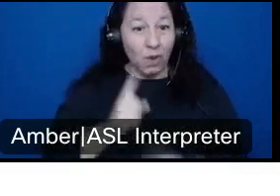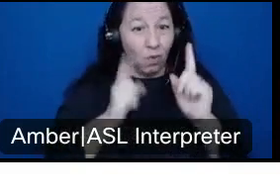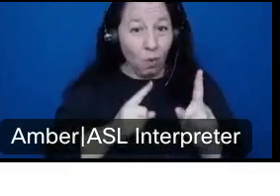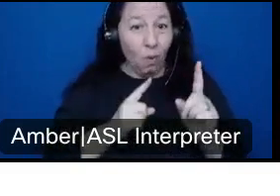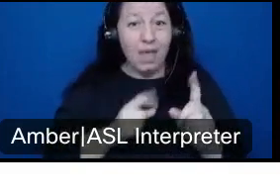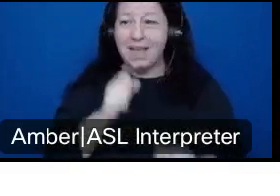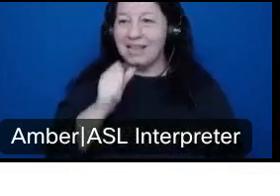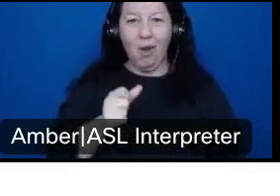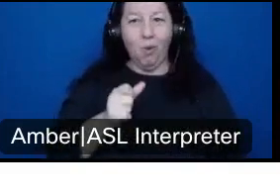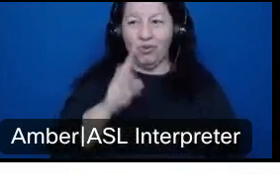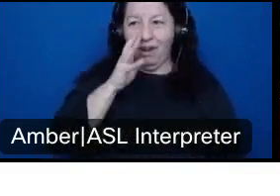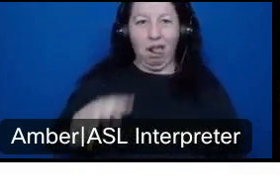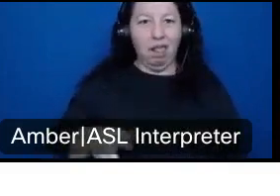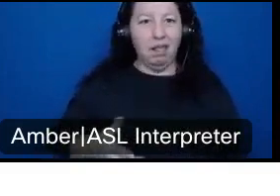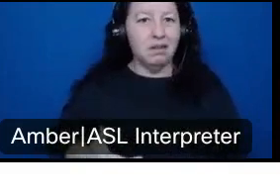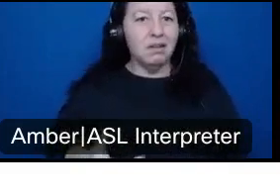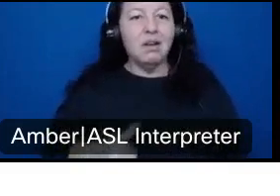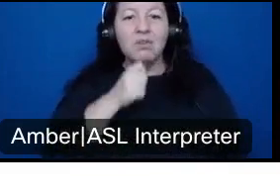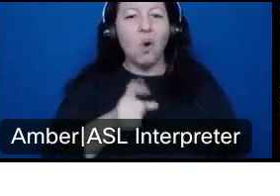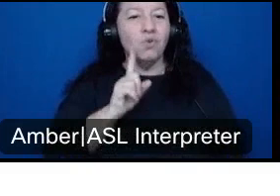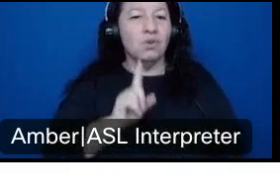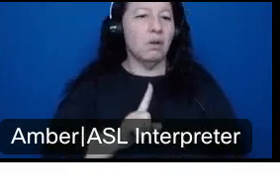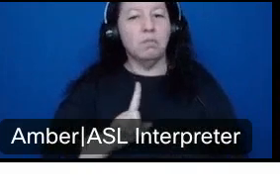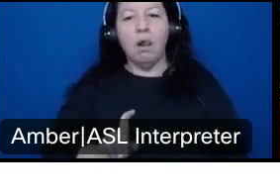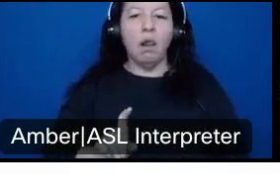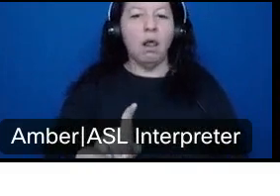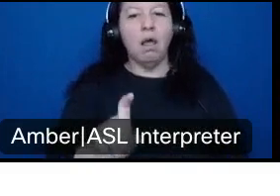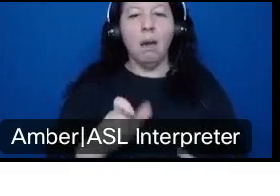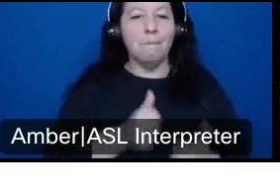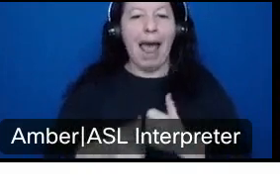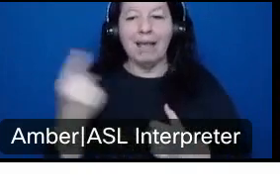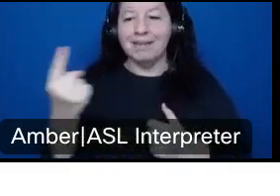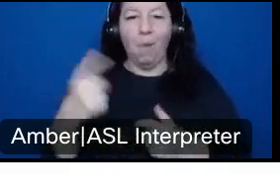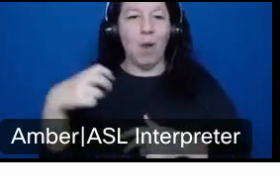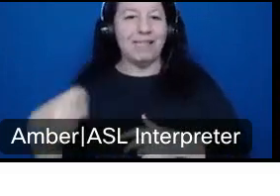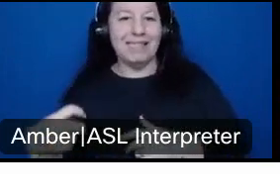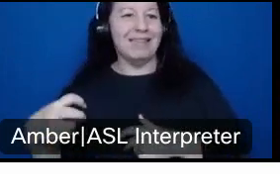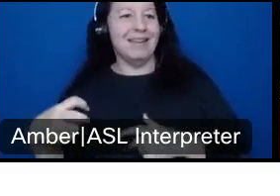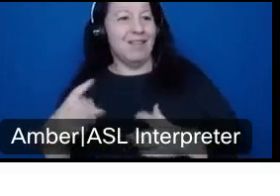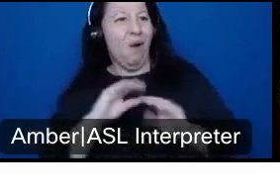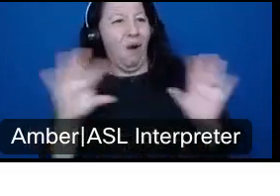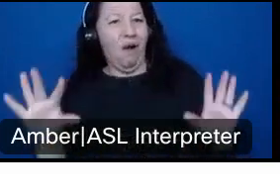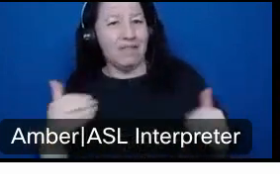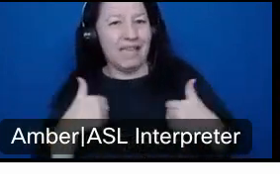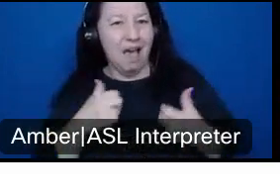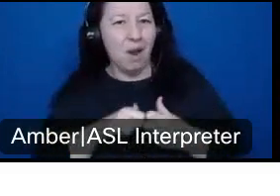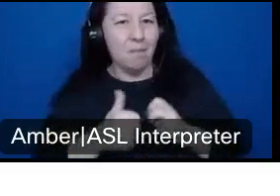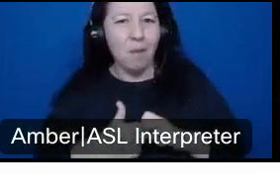I mean, how what does it say about, you know, society that somebody is lying stretched out.